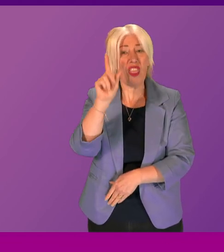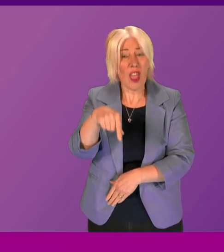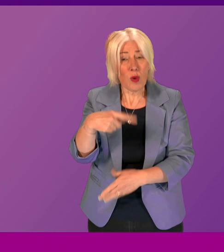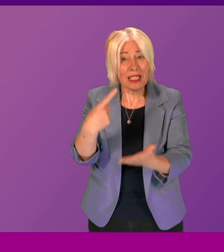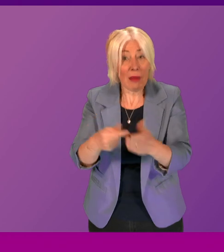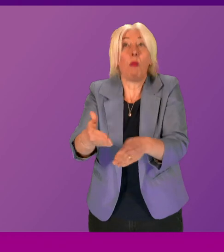before Covid.